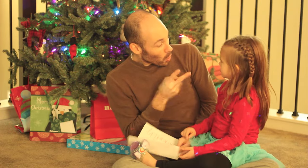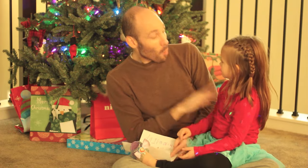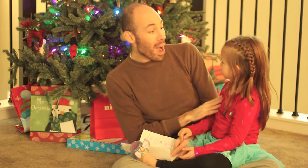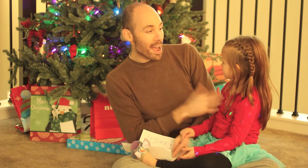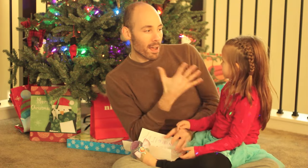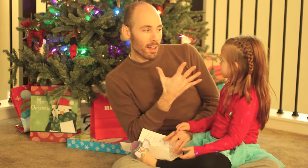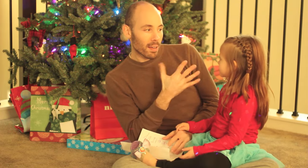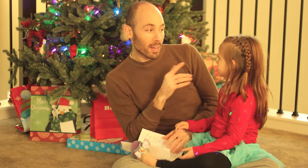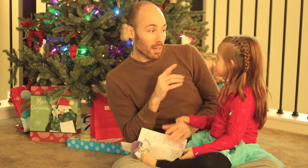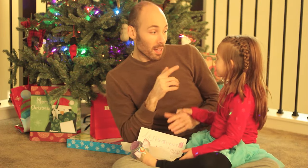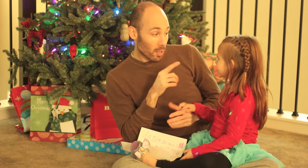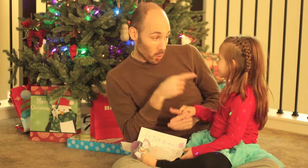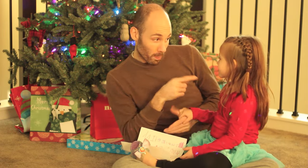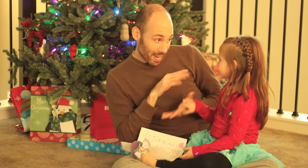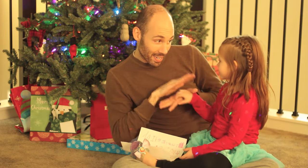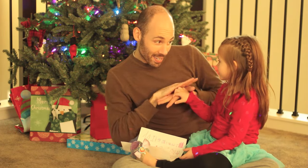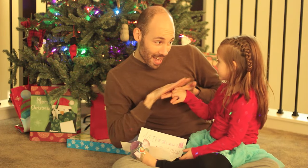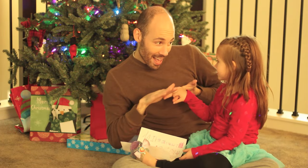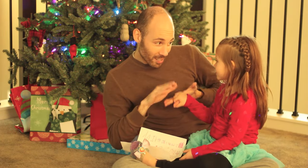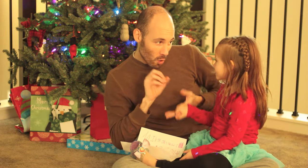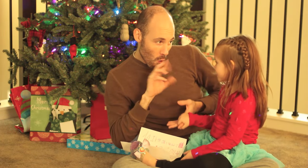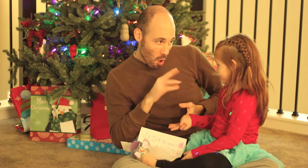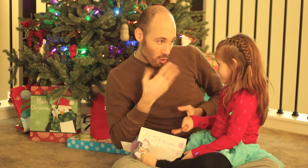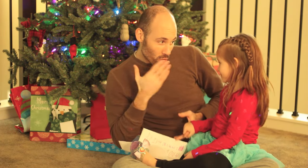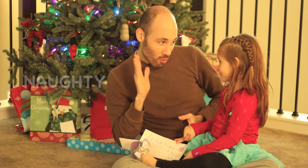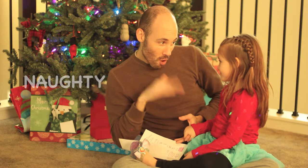What do you two...wait! Are you nice or naughty?